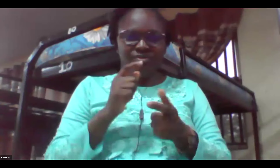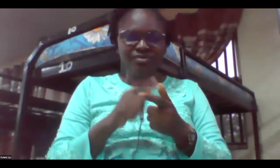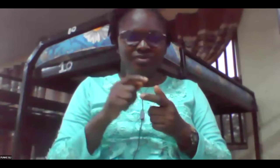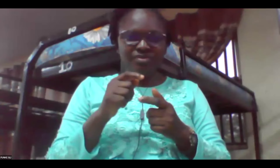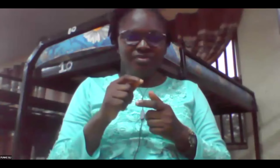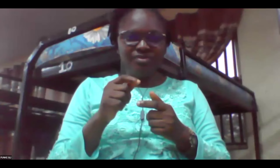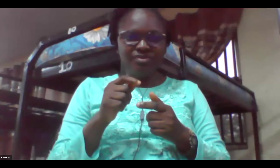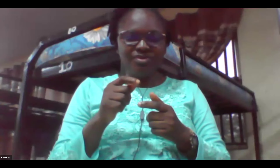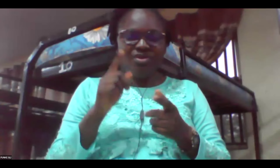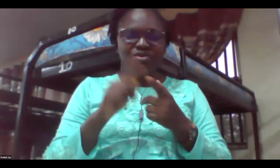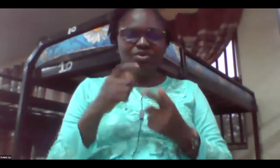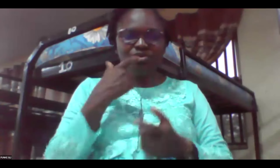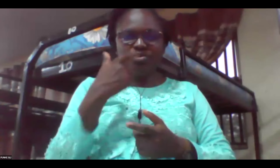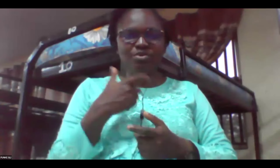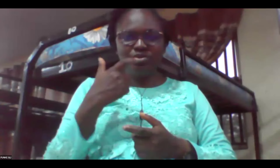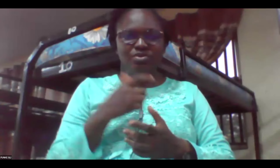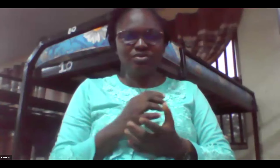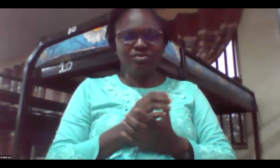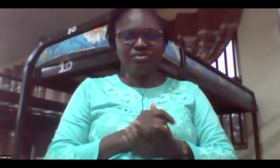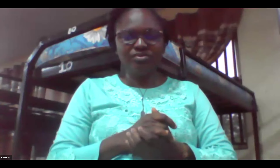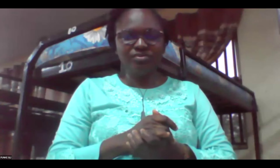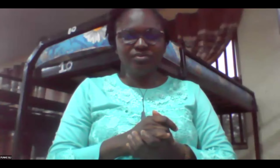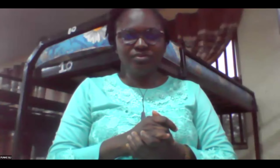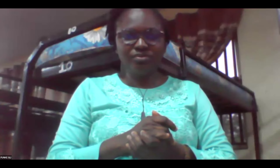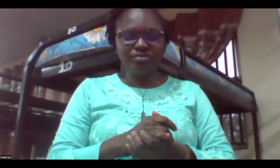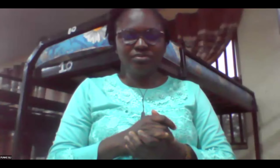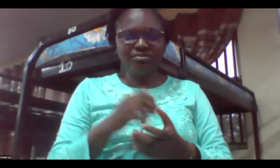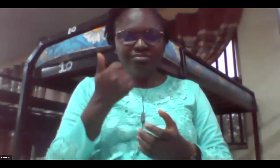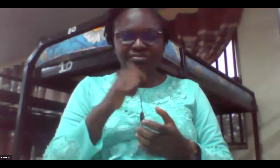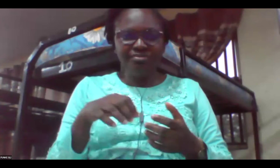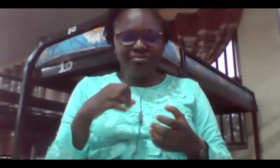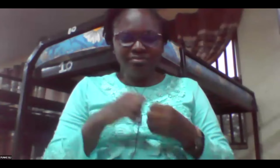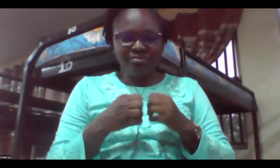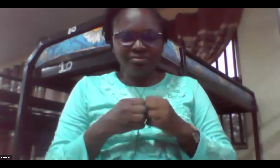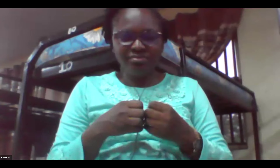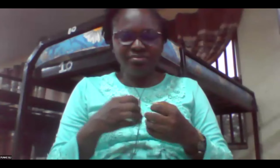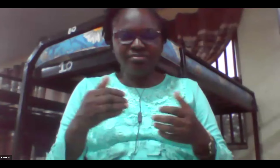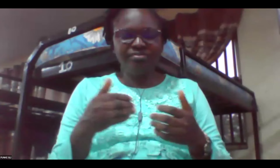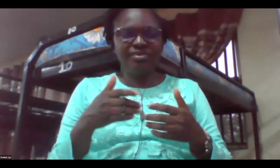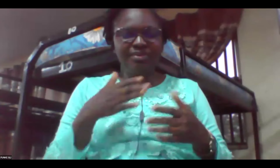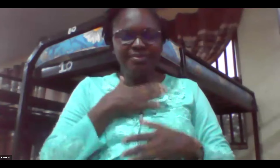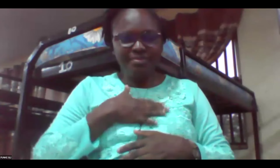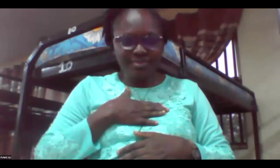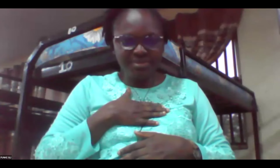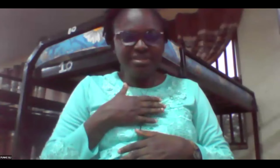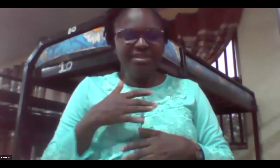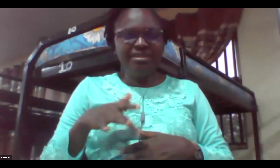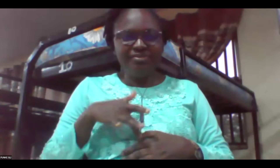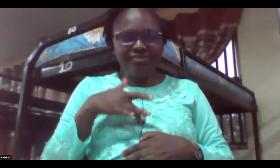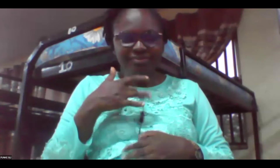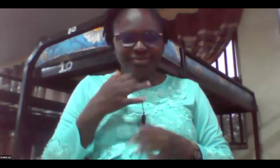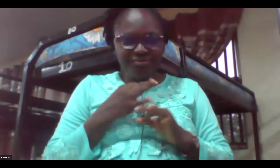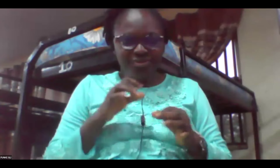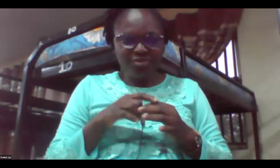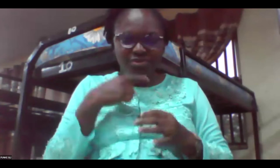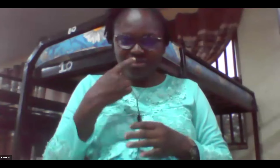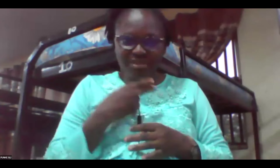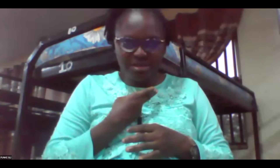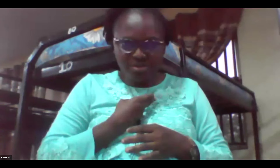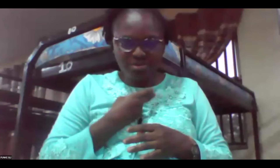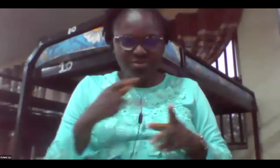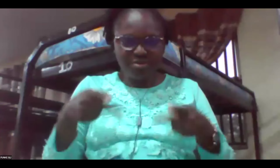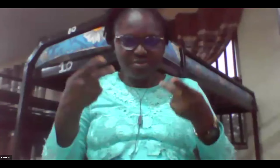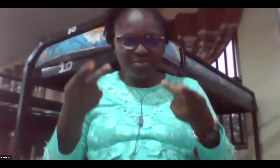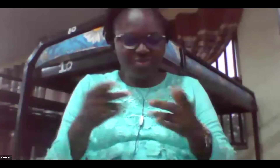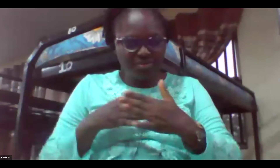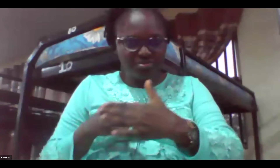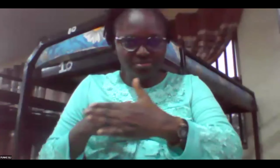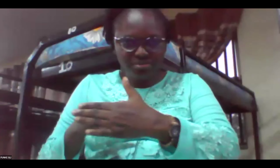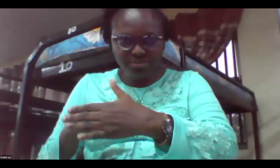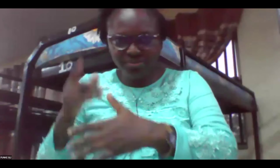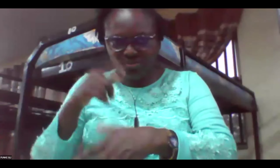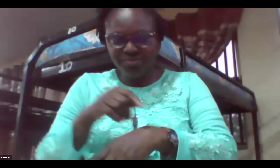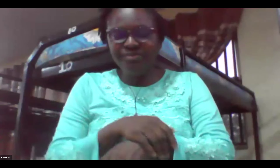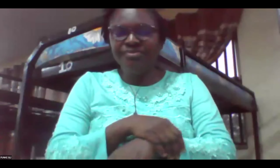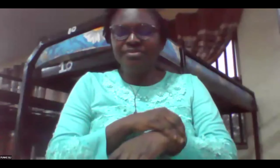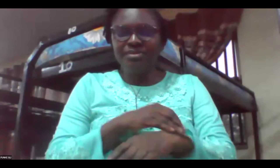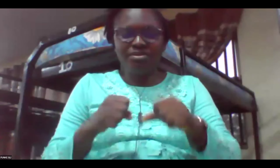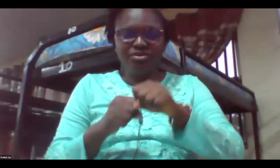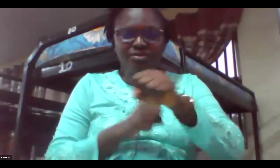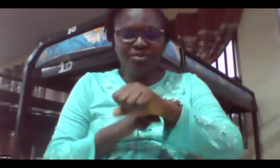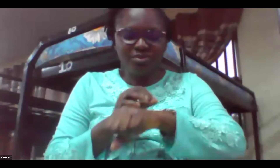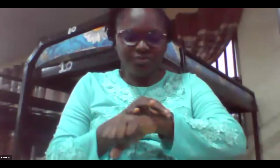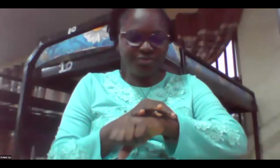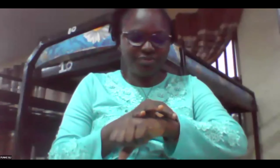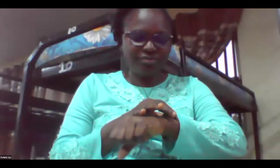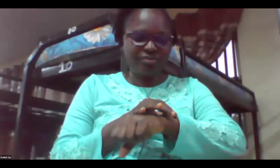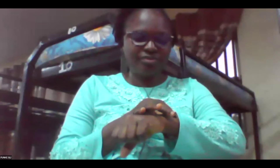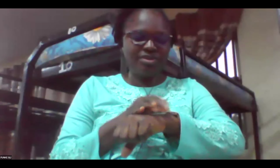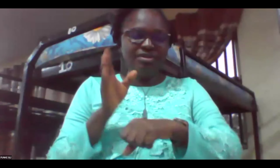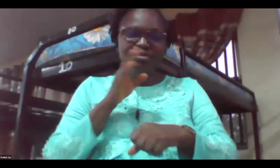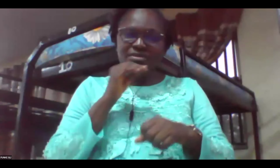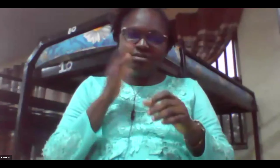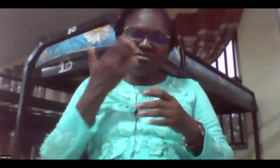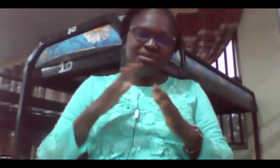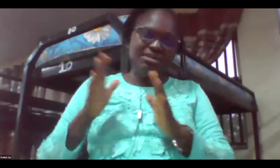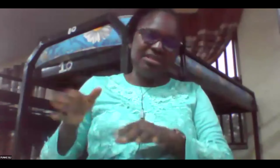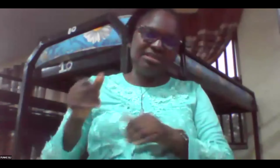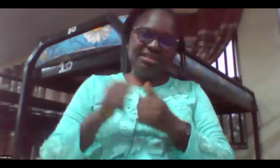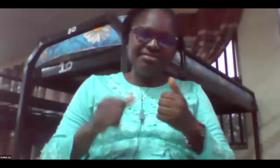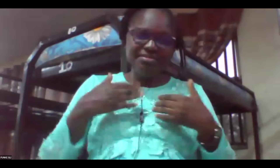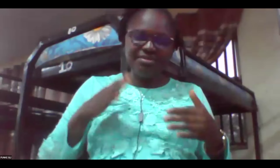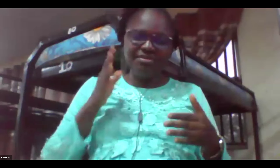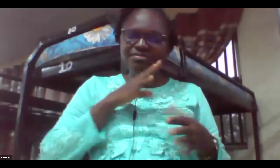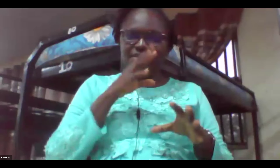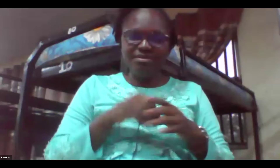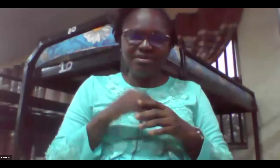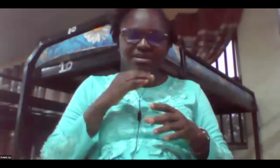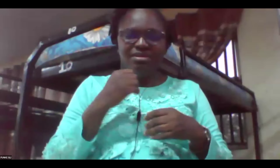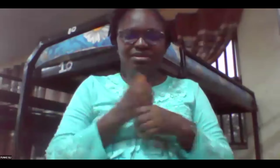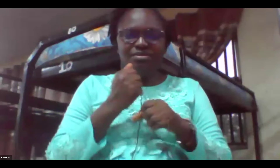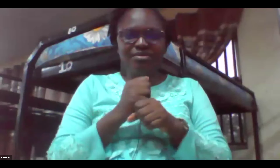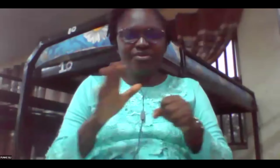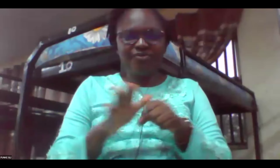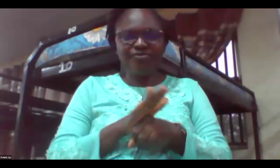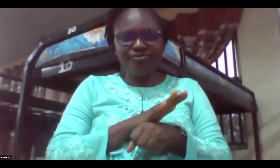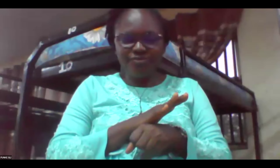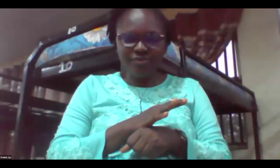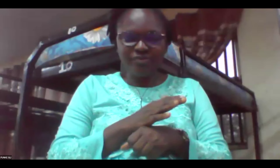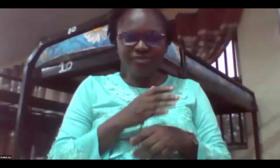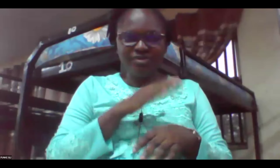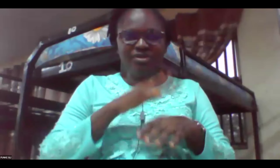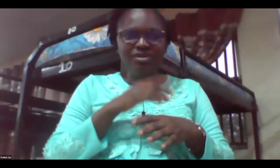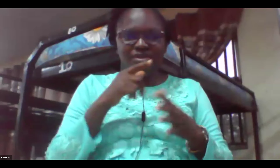to speech. Okay, if anyone is having any challenge in that regard. Please feel free to reach out to Ross. We can provide that guidance for you and support you so that there will not be anyone left, everybody will be included as we make full progression on this platform.